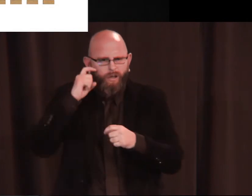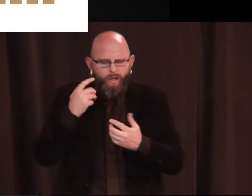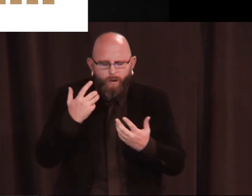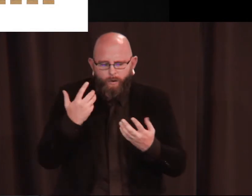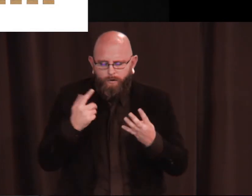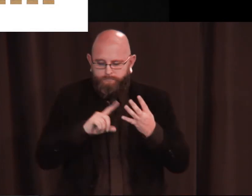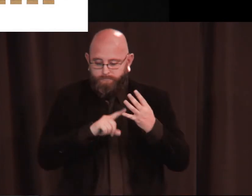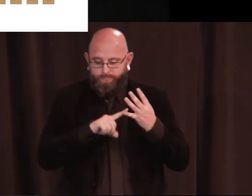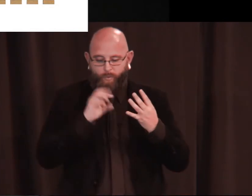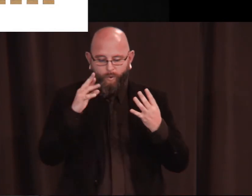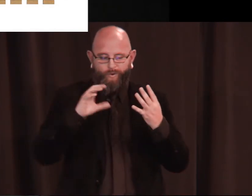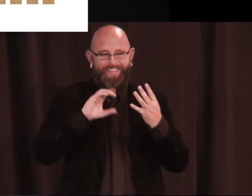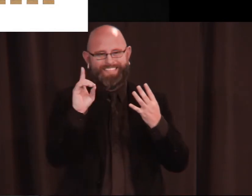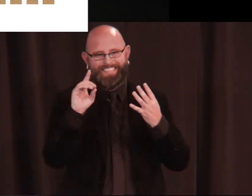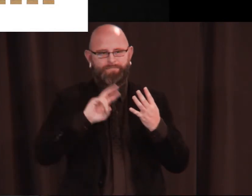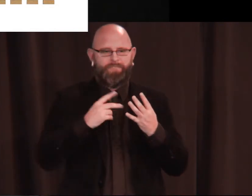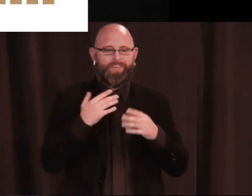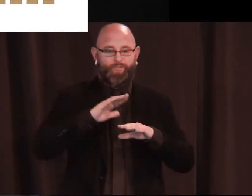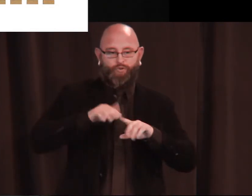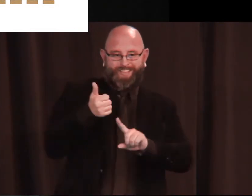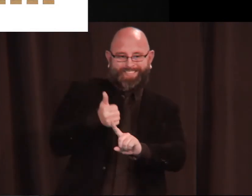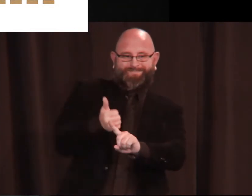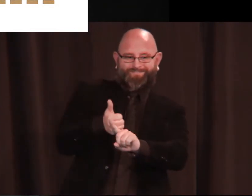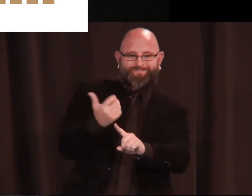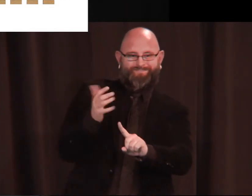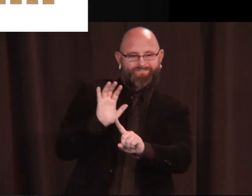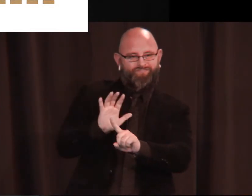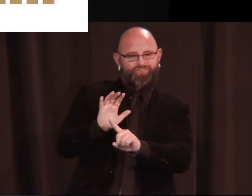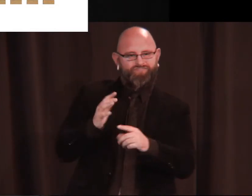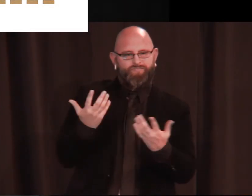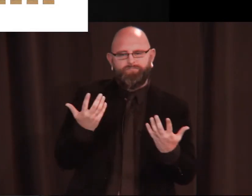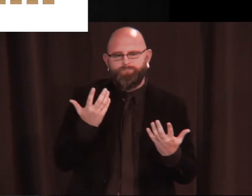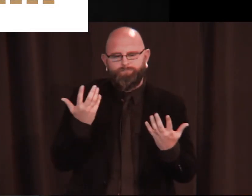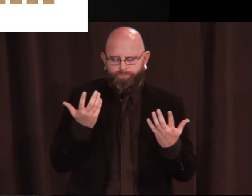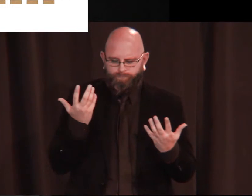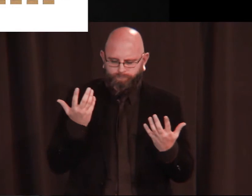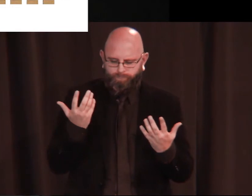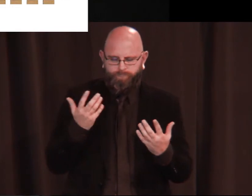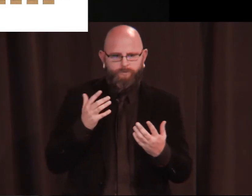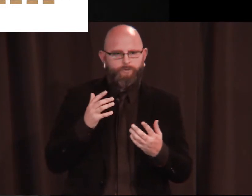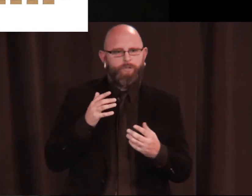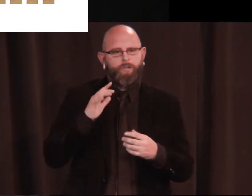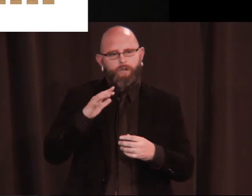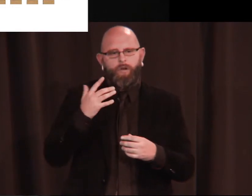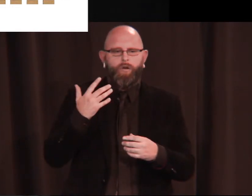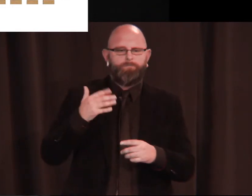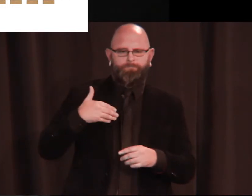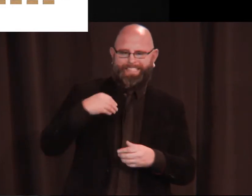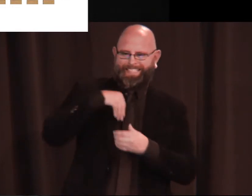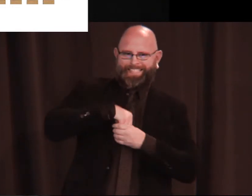So by child state, I mean things by, are they -- their temperment, are they ill,